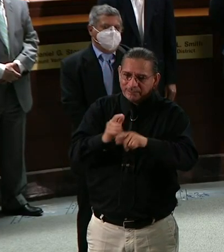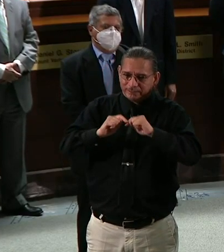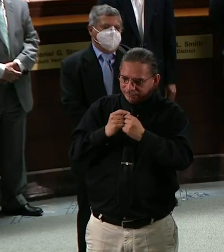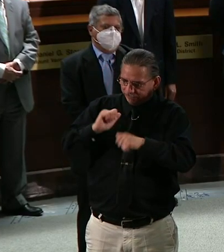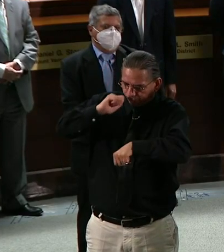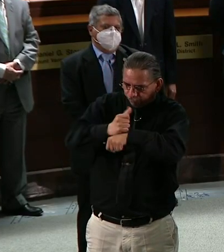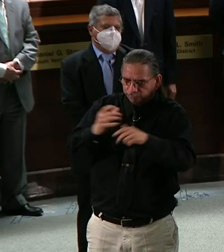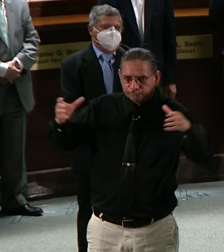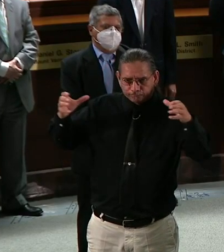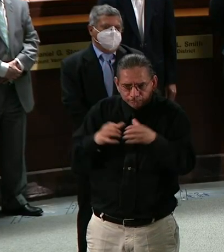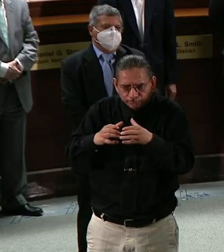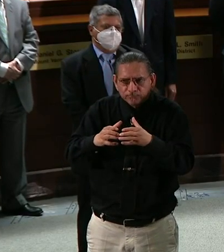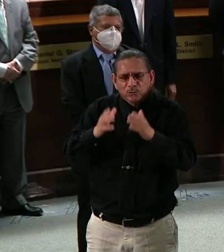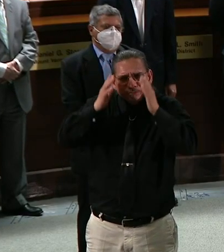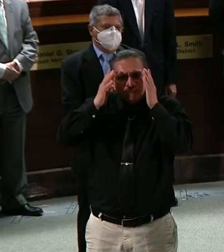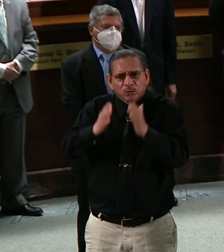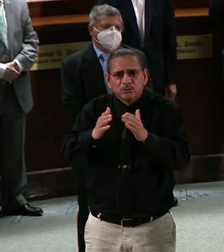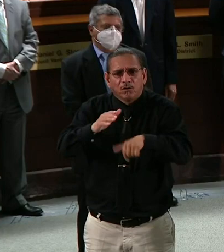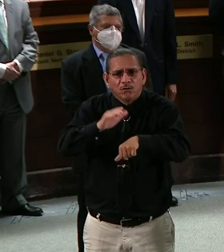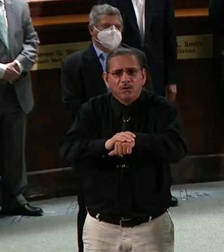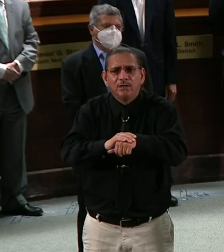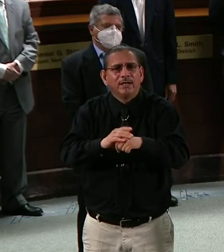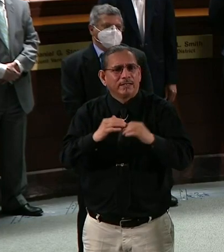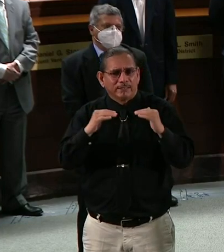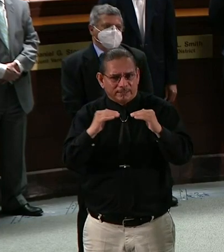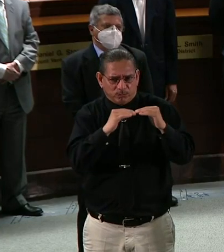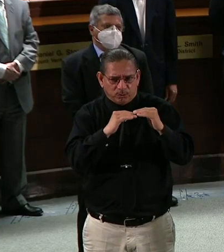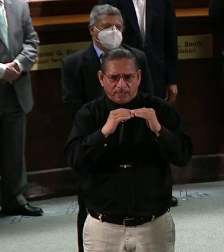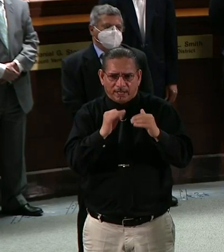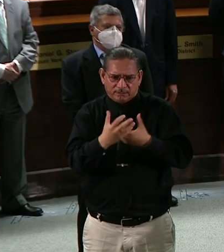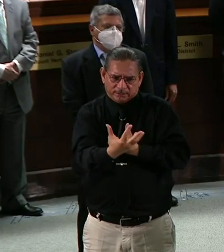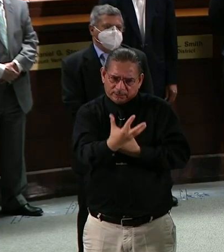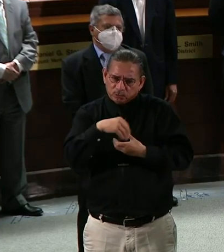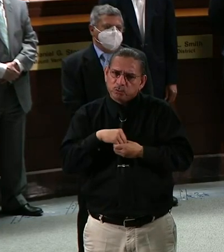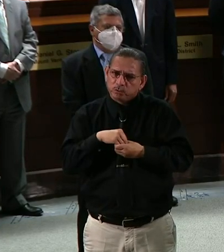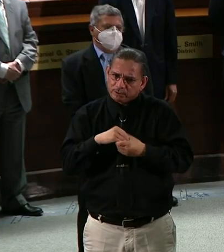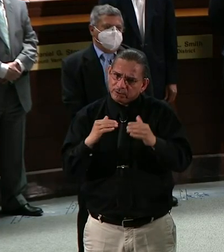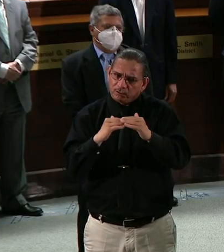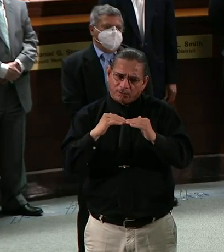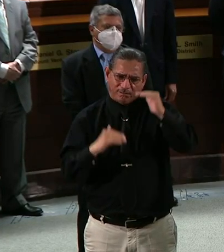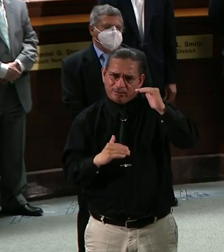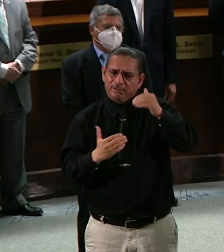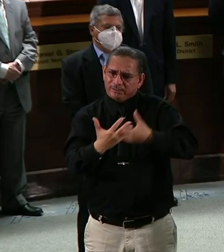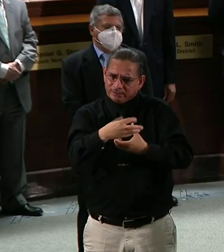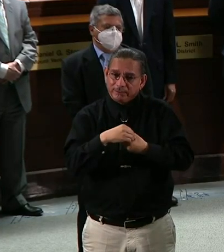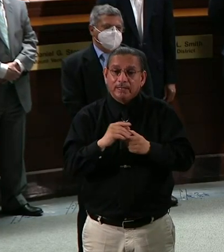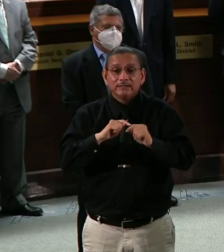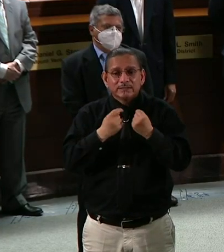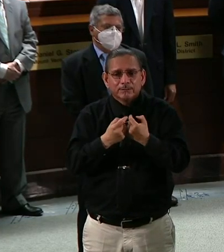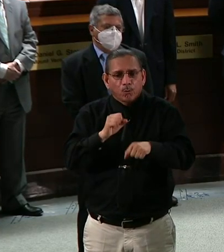I THINK I'LL LAST AND SO THE MAIN CIRCLE EXCITING. ECO ORDER